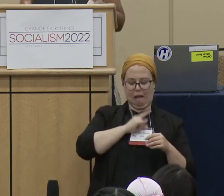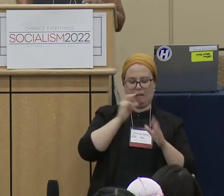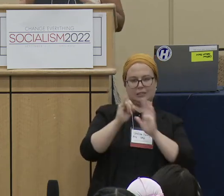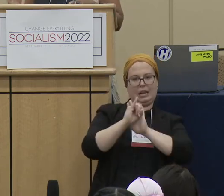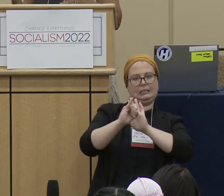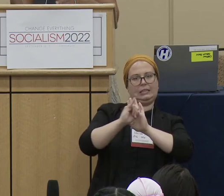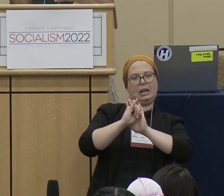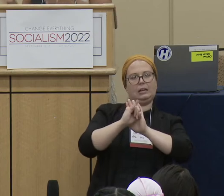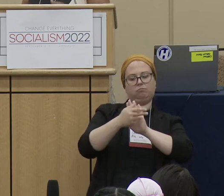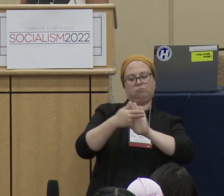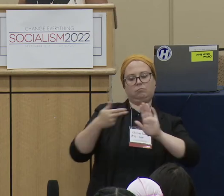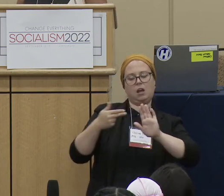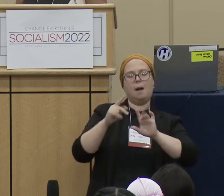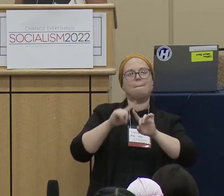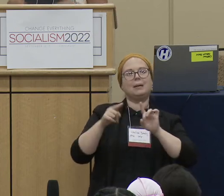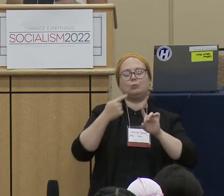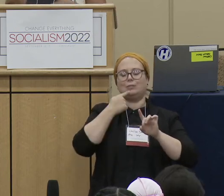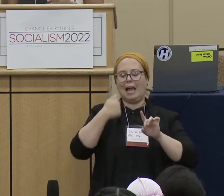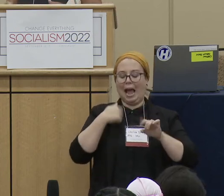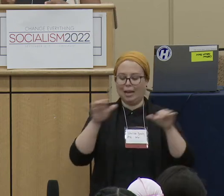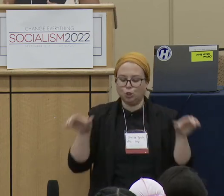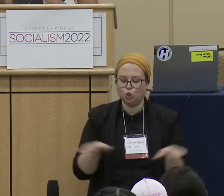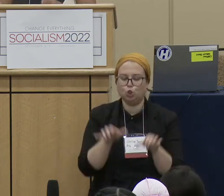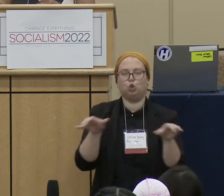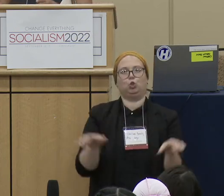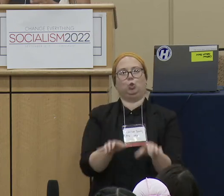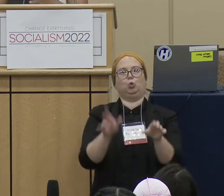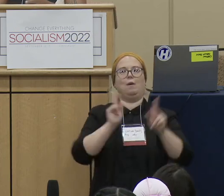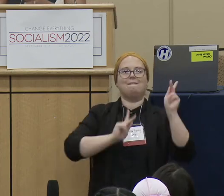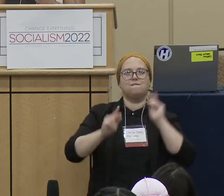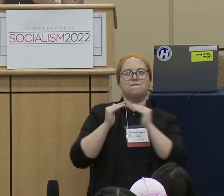of opinions or styles, or identity markers. But to say I